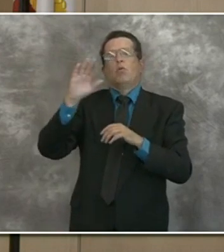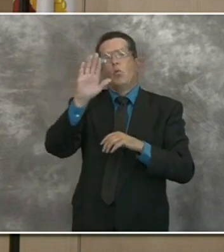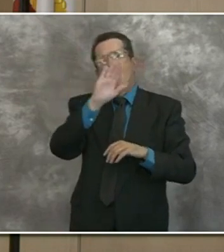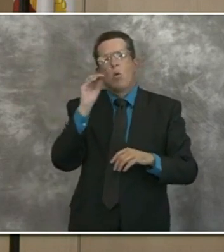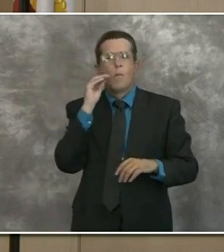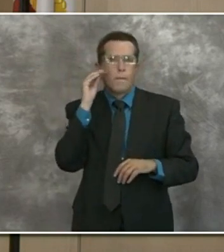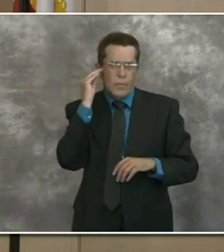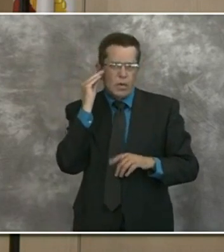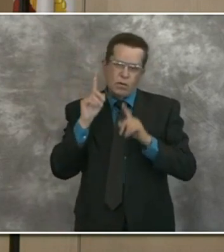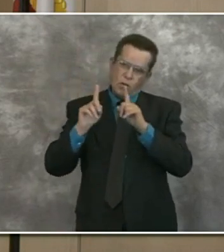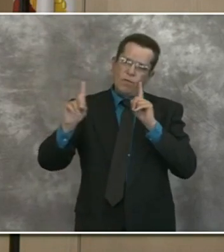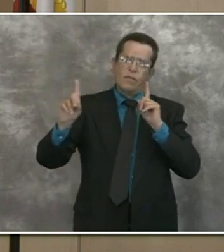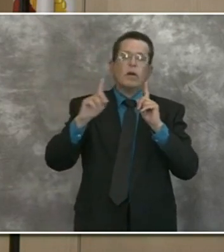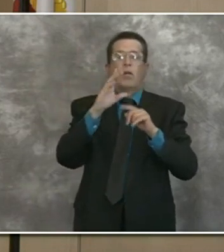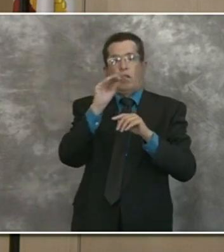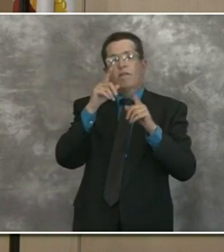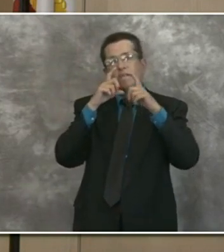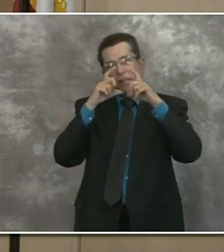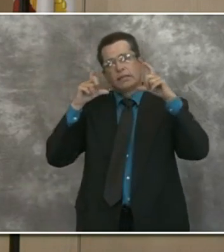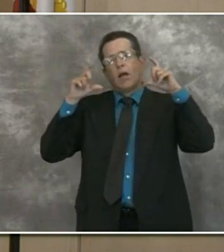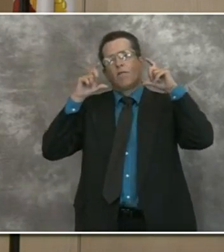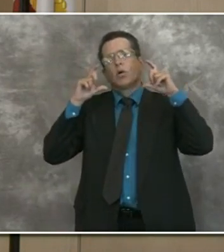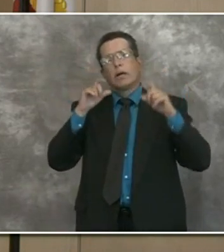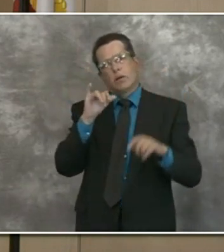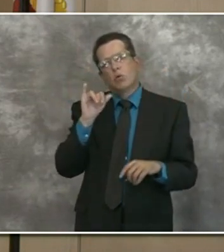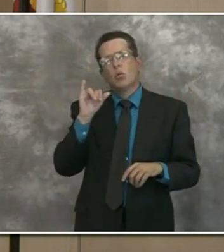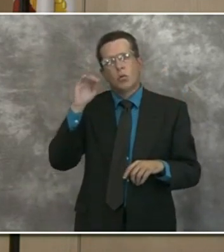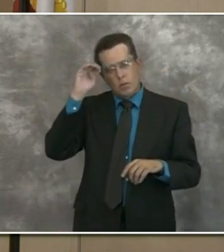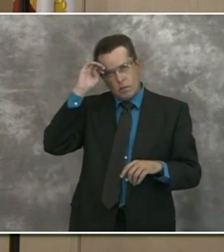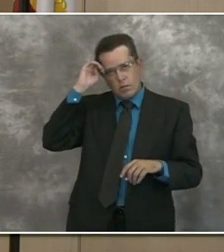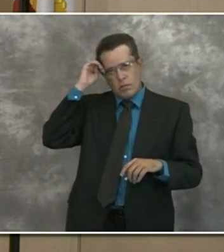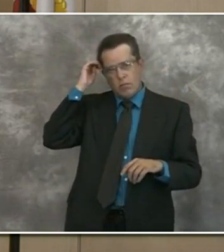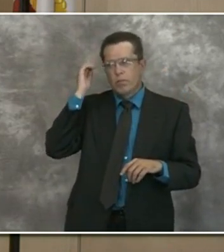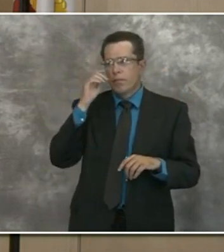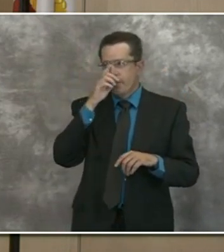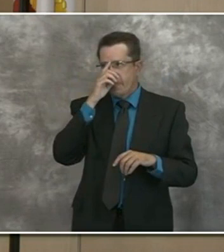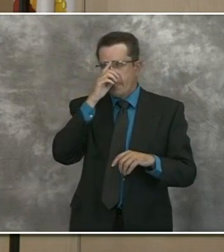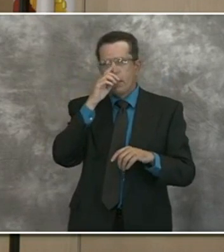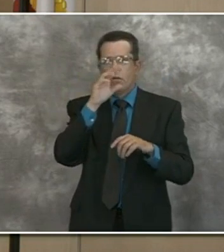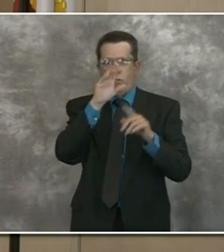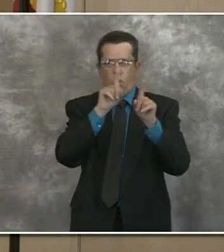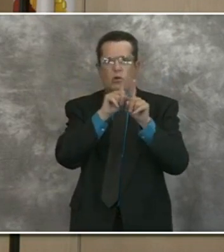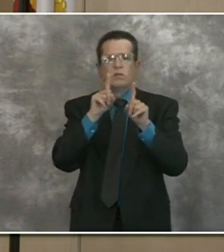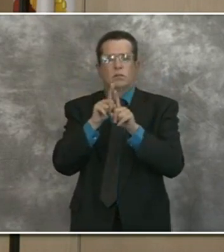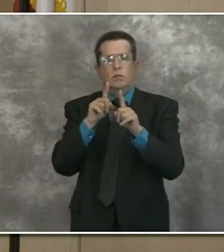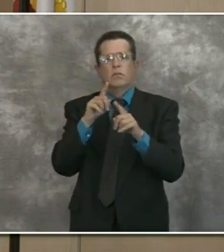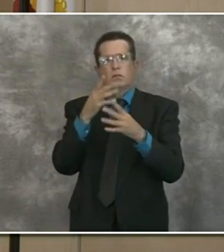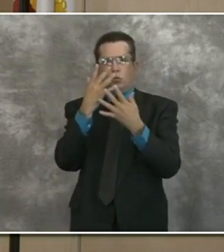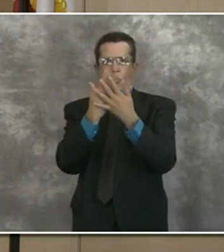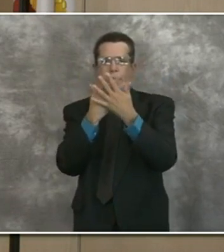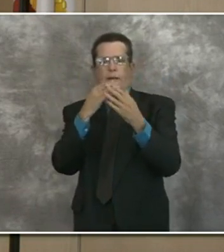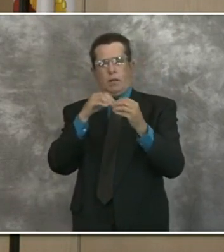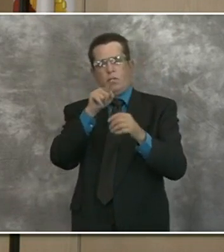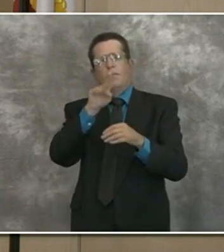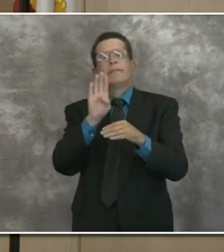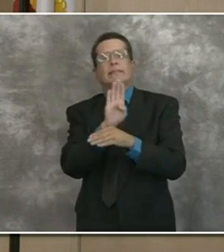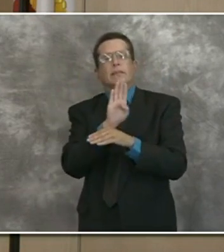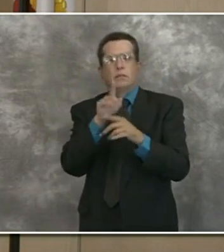MAINTAINING 6 SOCIAL DISTANCING. WHEN YOU'RE IN CONTACT WITH INDIVIDUALS OUTSIDE OF YOUR HOUSEHOLD. AND USING A FACE COVERING AND THE